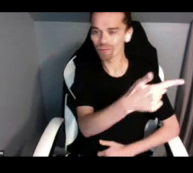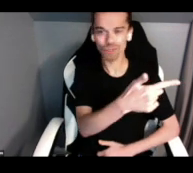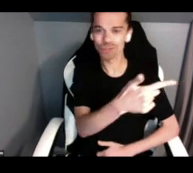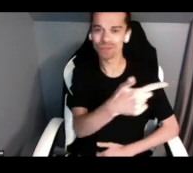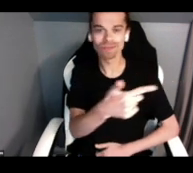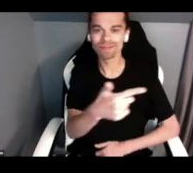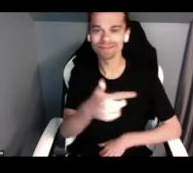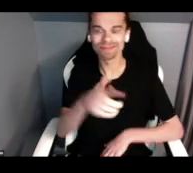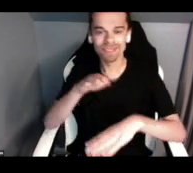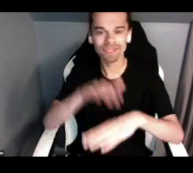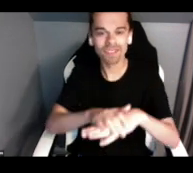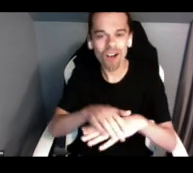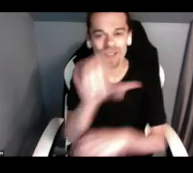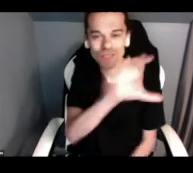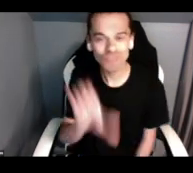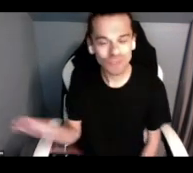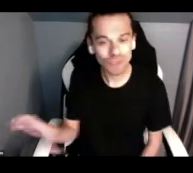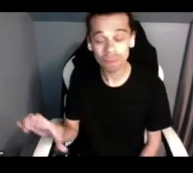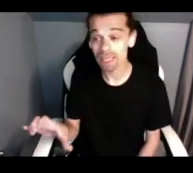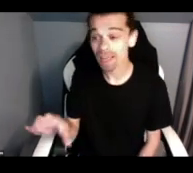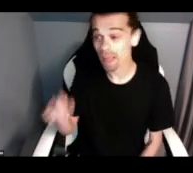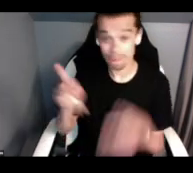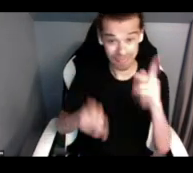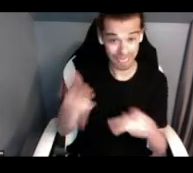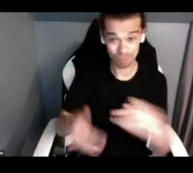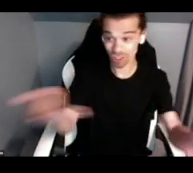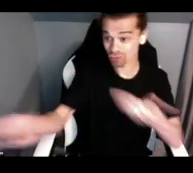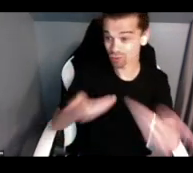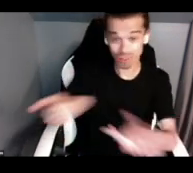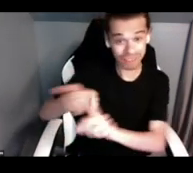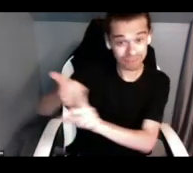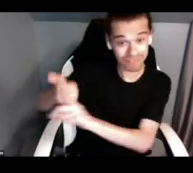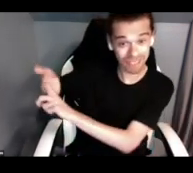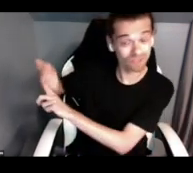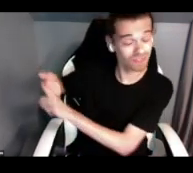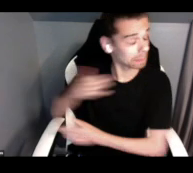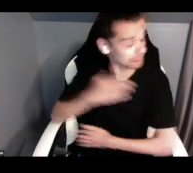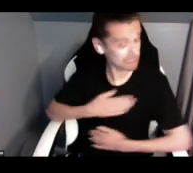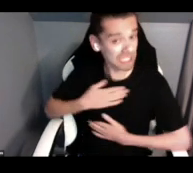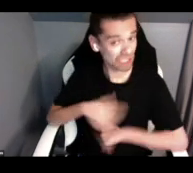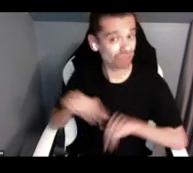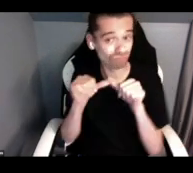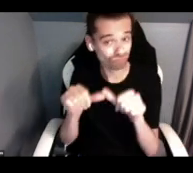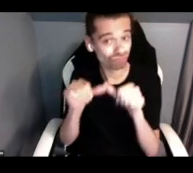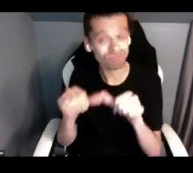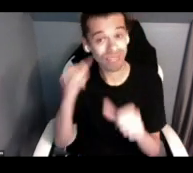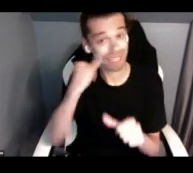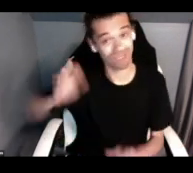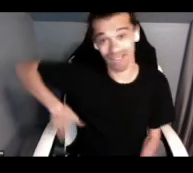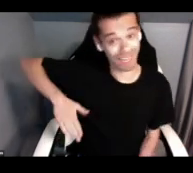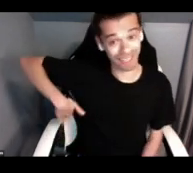themselves and say where they're from within the chat. Please continue to do so. If you have not already,